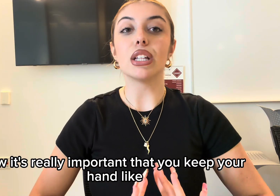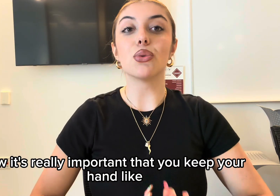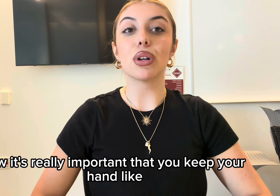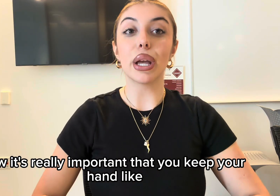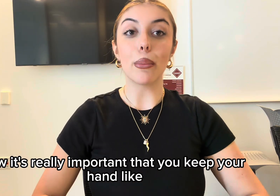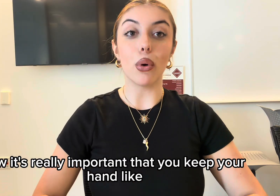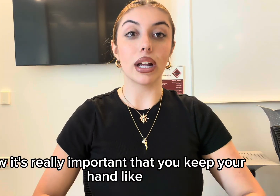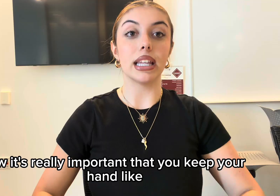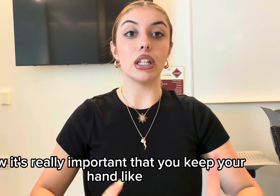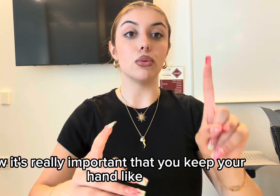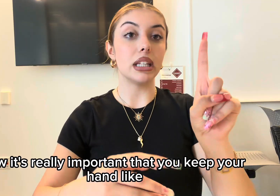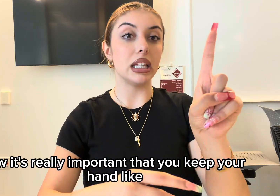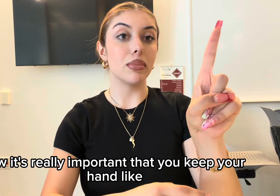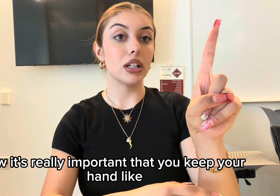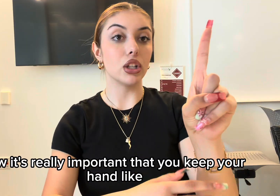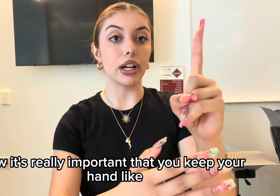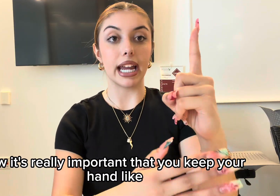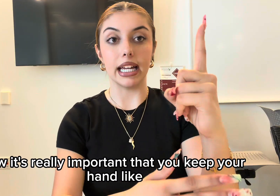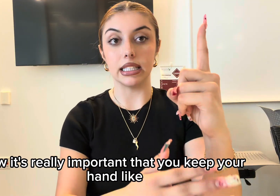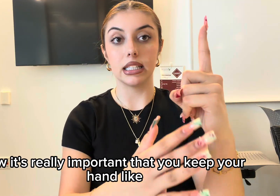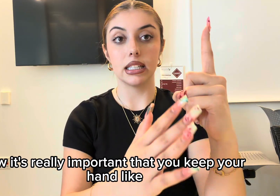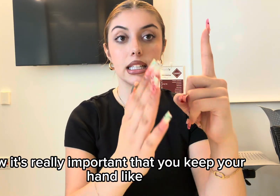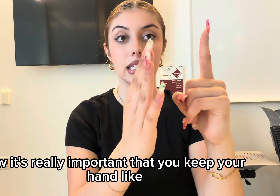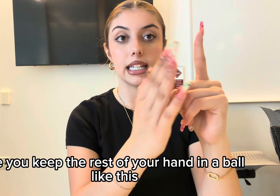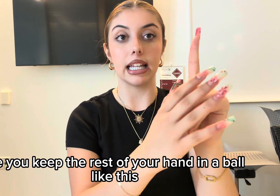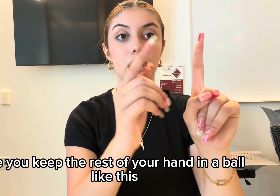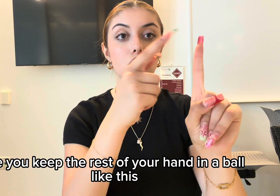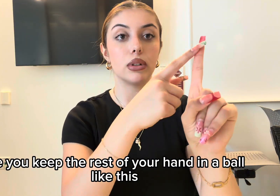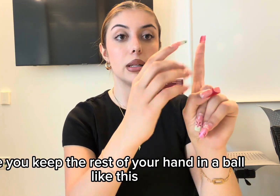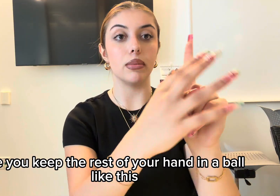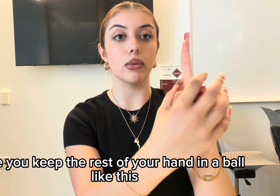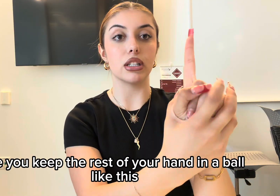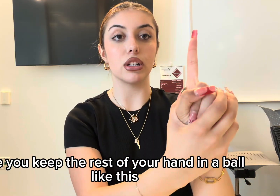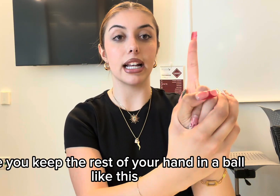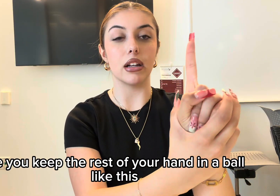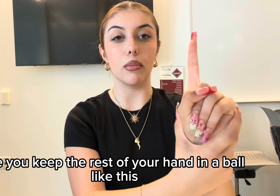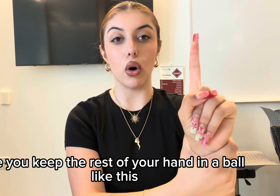it's really important that you keep your hand like like you keep the rest of your hand in a